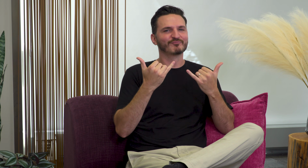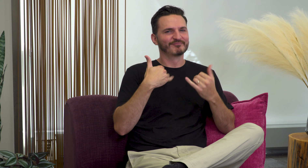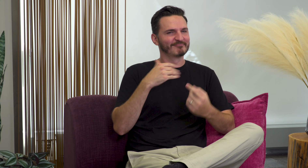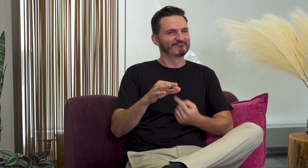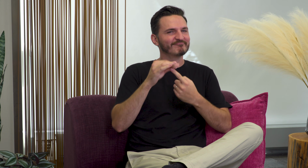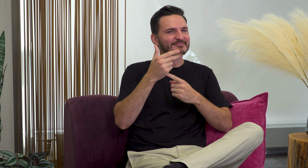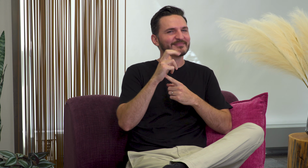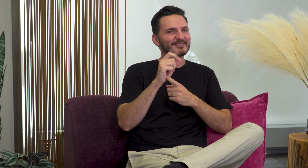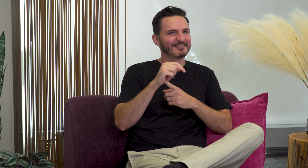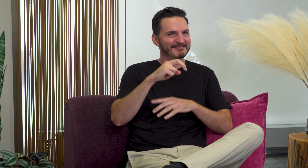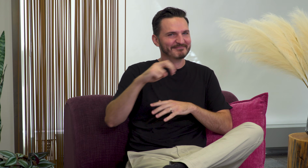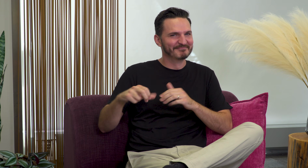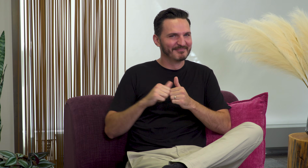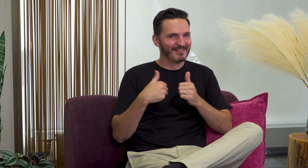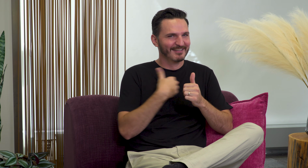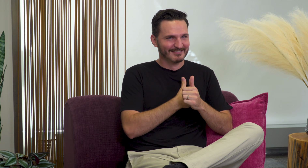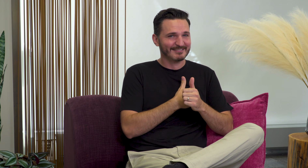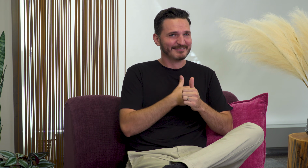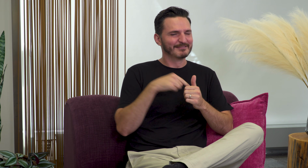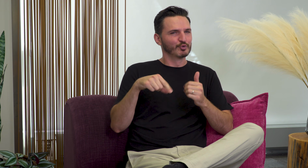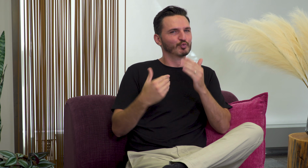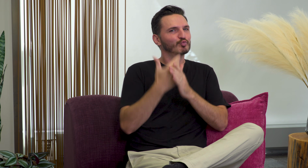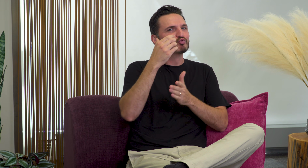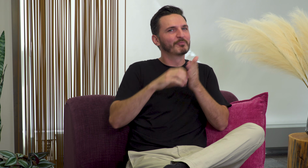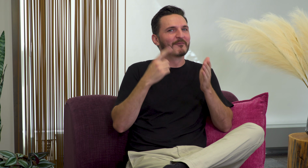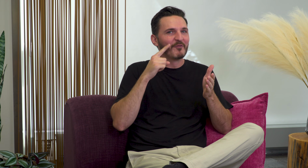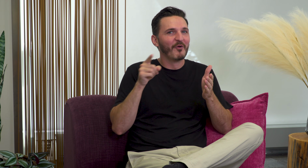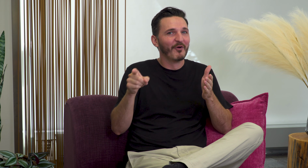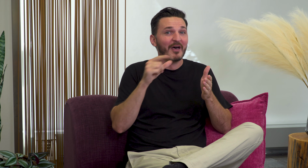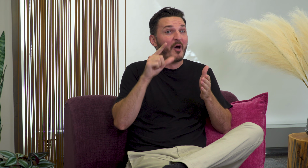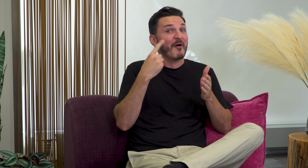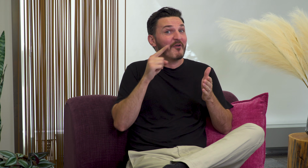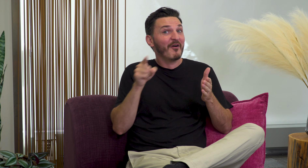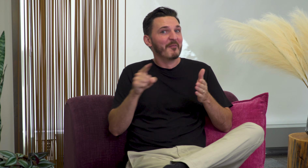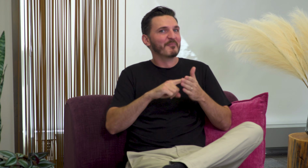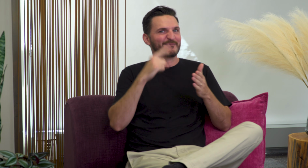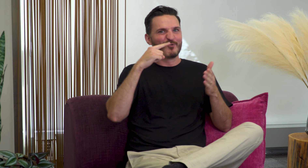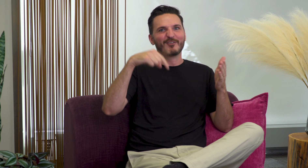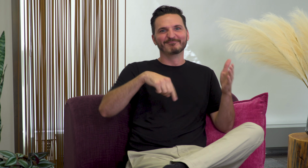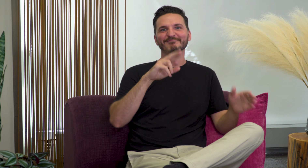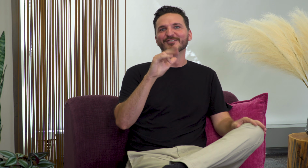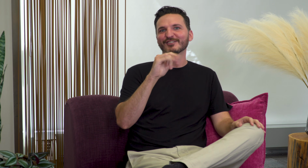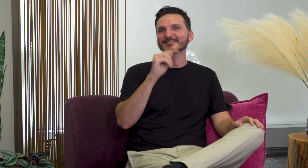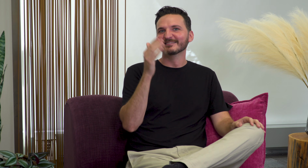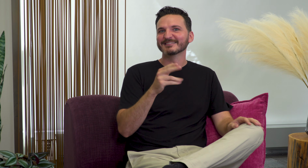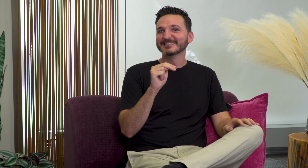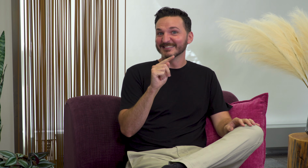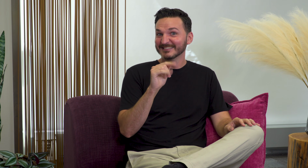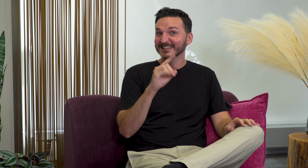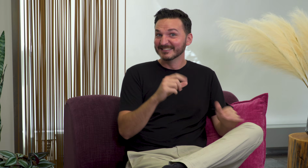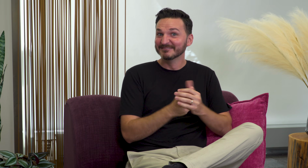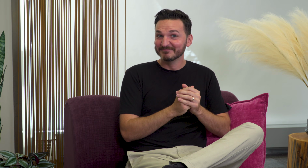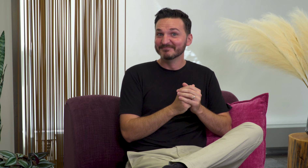that make the RIT/NTID community so vibrant. I'm your host, Blake Nitko, and today we're excited to welcome someone